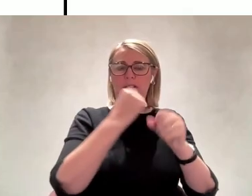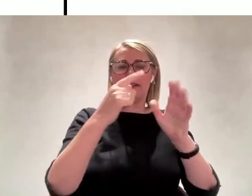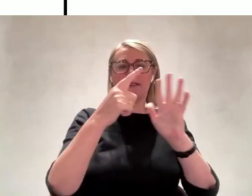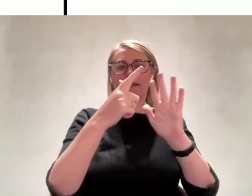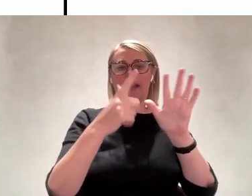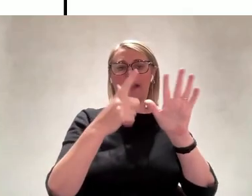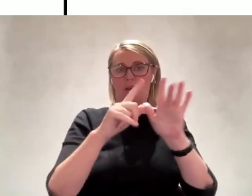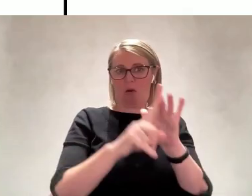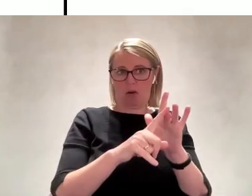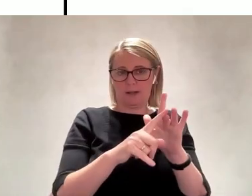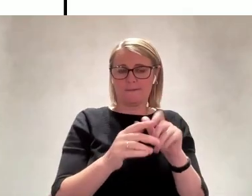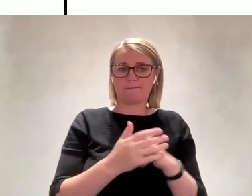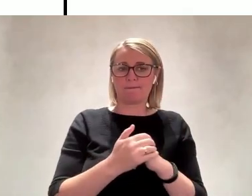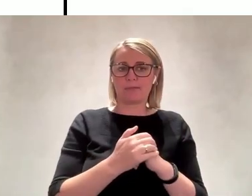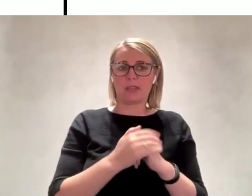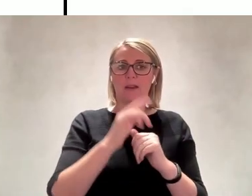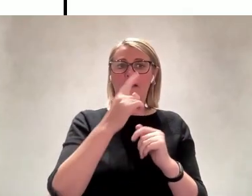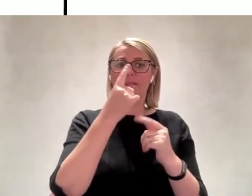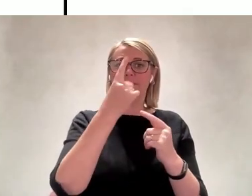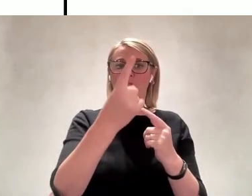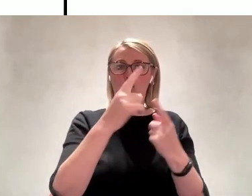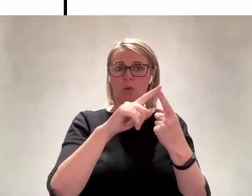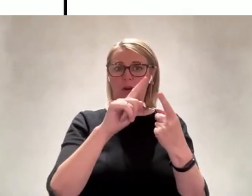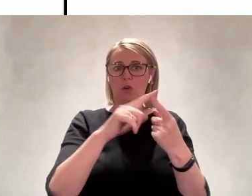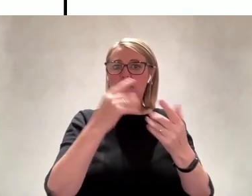The first one is on the safe and responsible